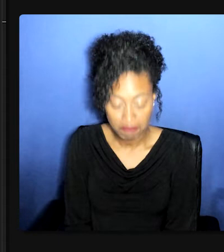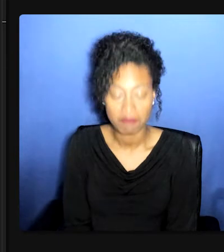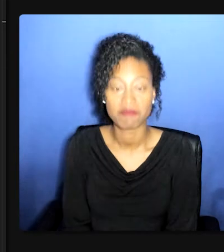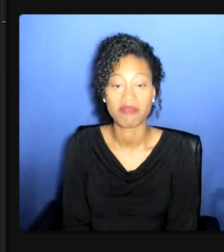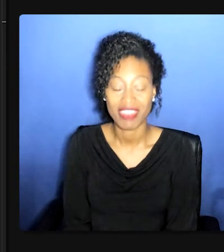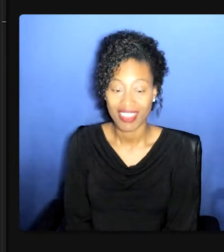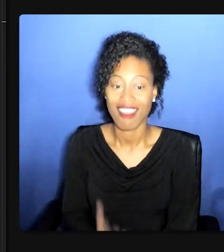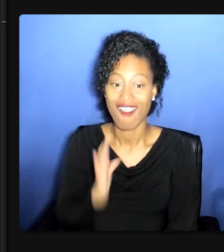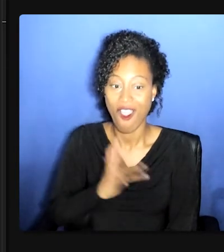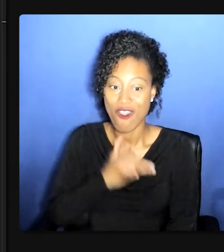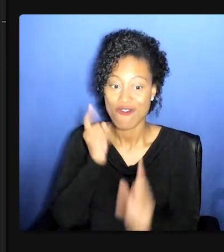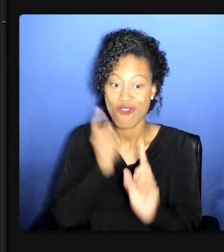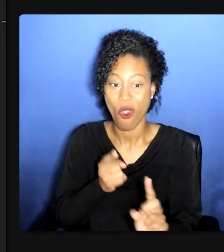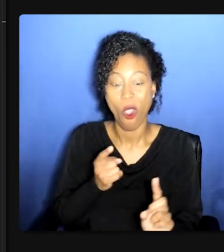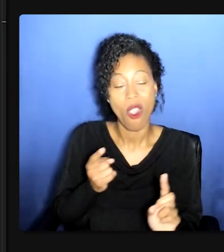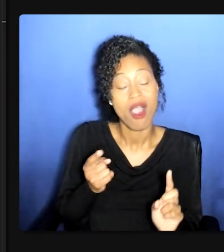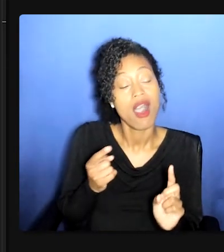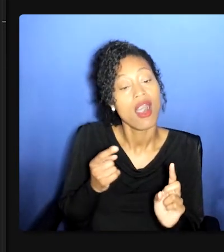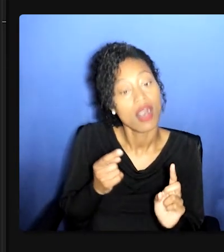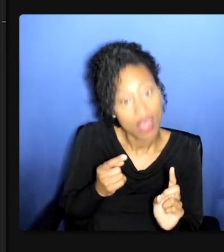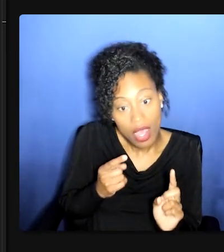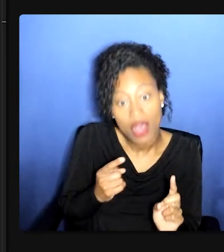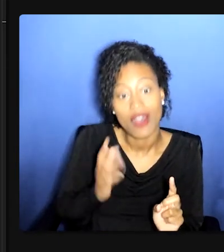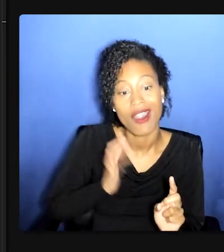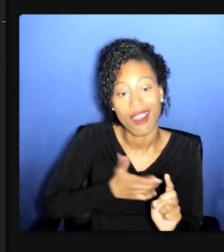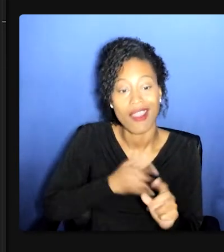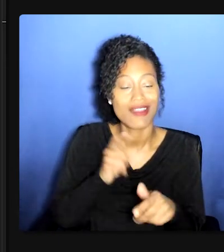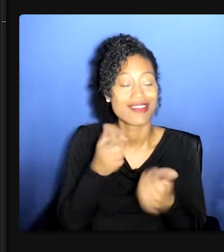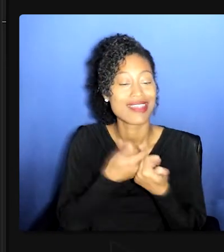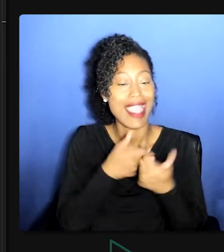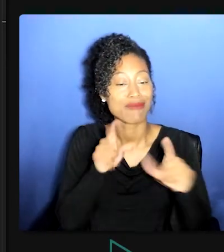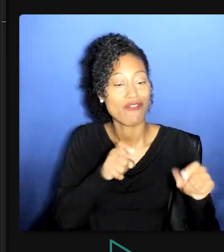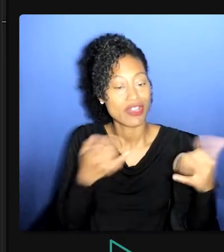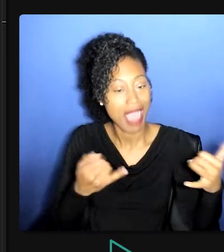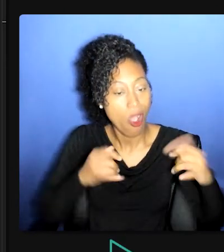We want to see if our game servers are active.